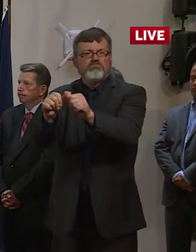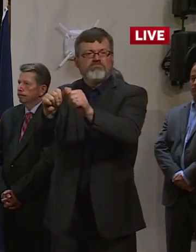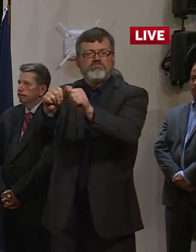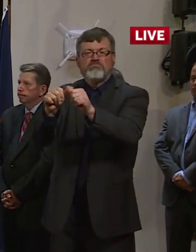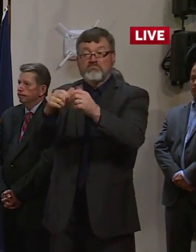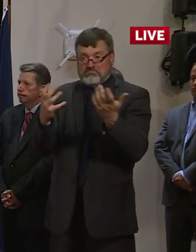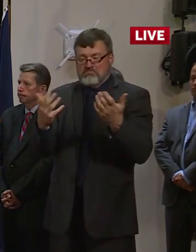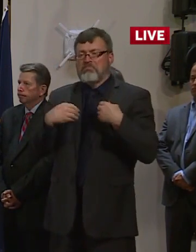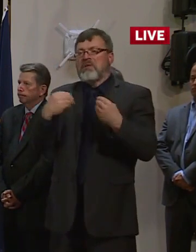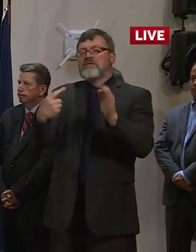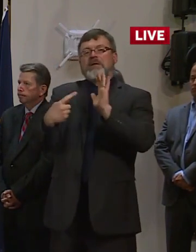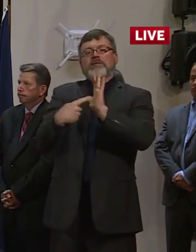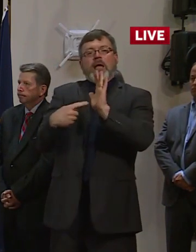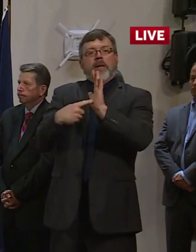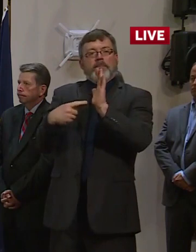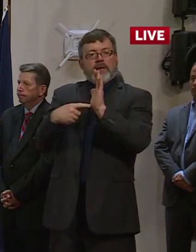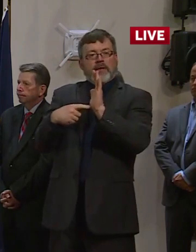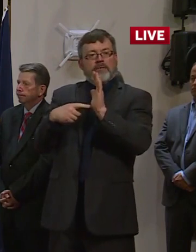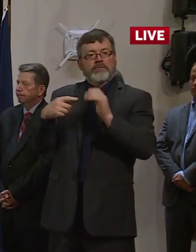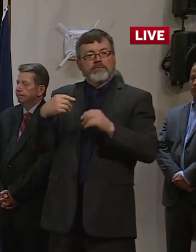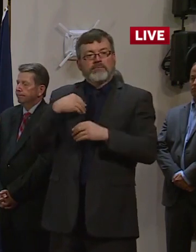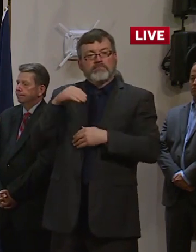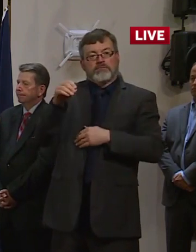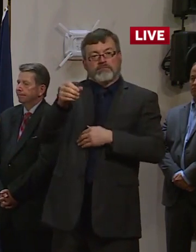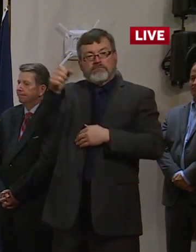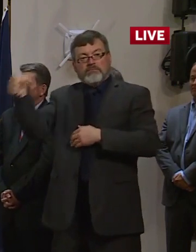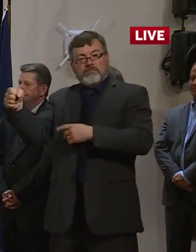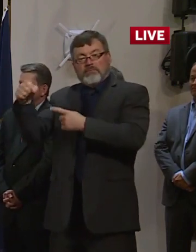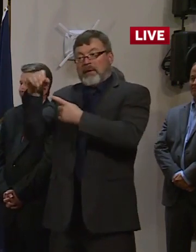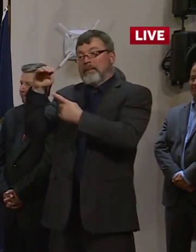WE HAVE BROKEN DOWN SILOS AND GOT CREATIVE.